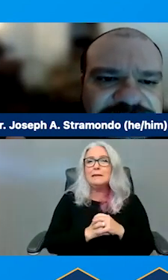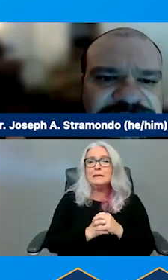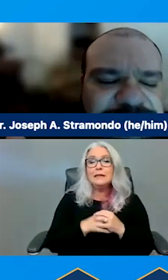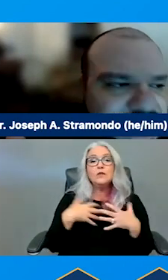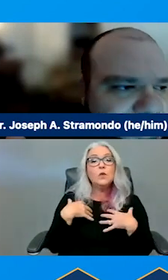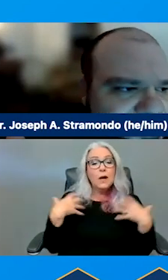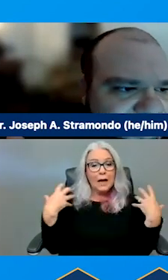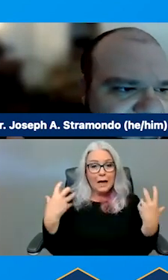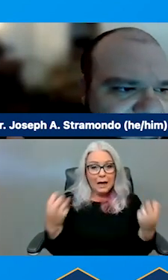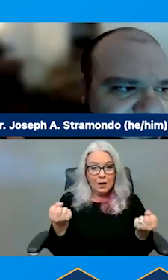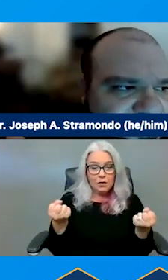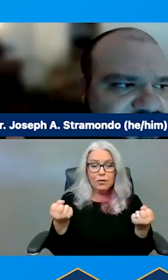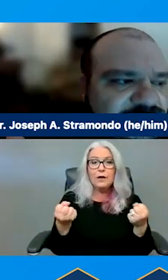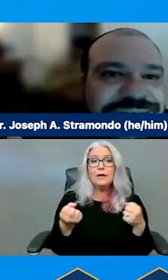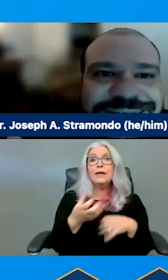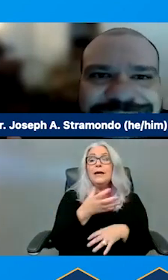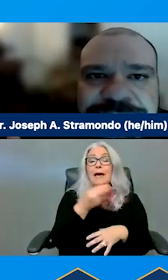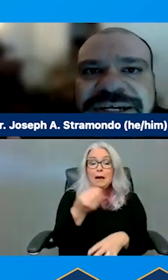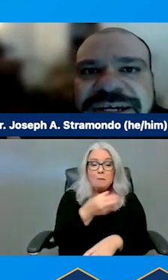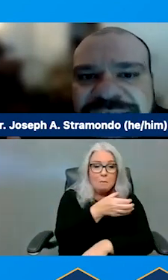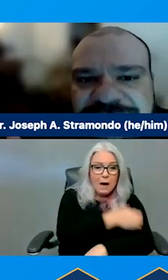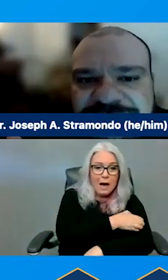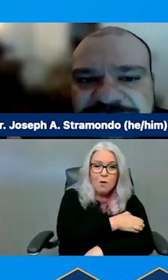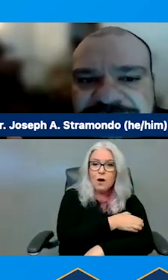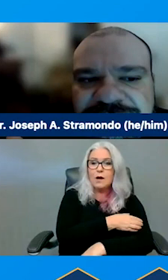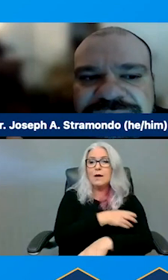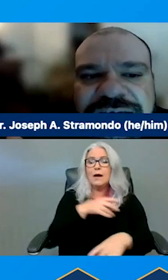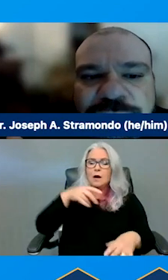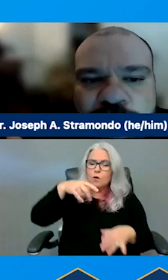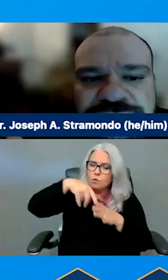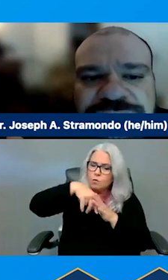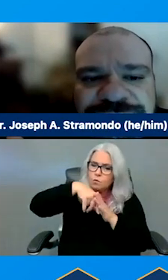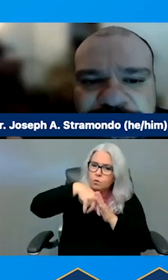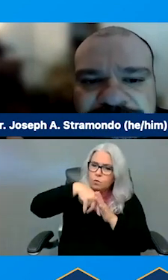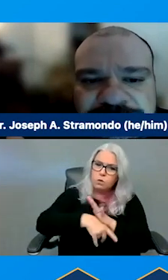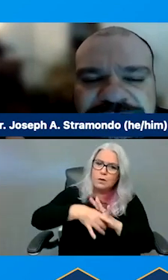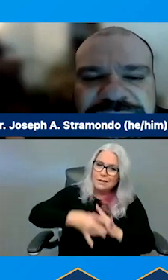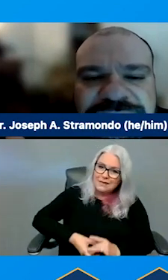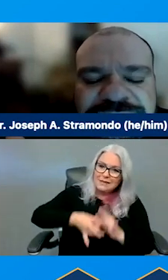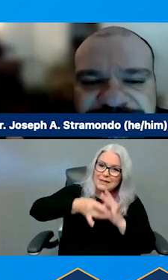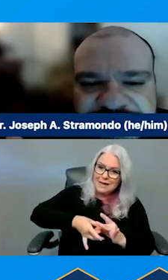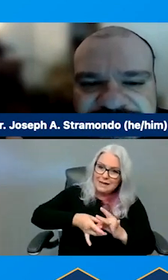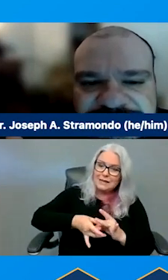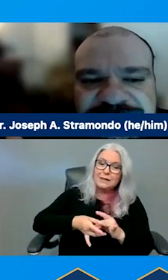and power disparity are deeply connected not only for